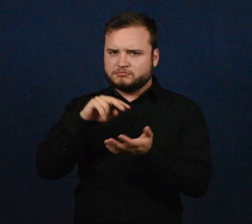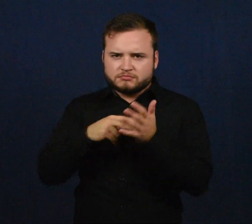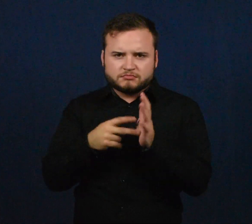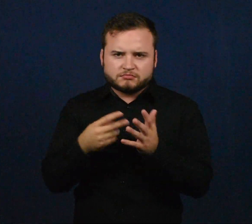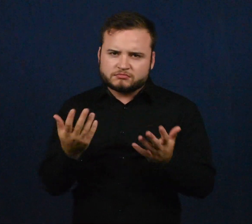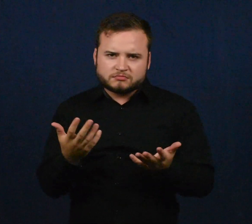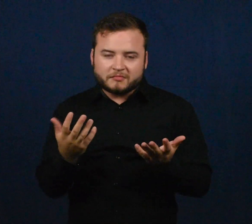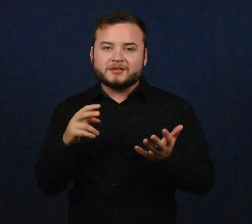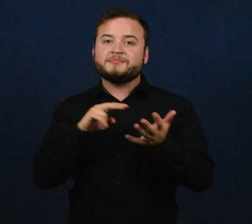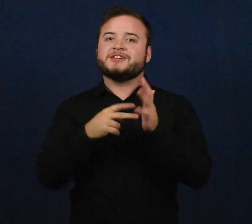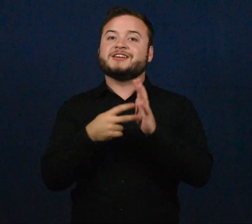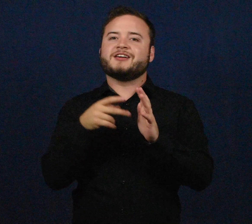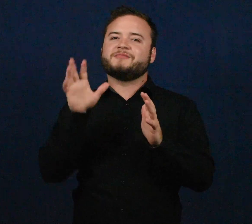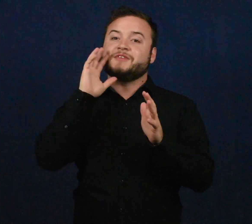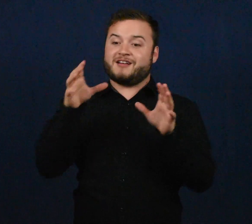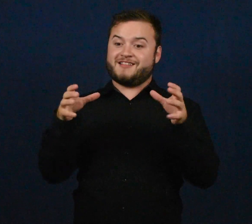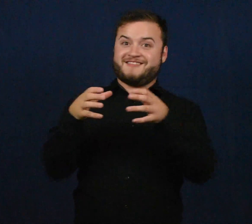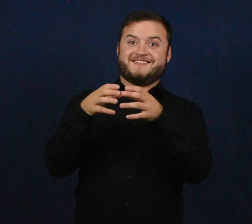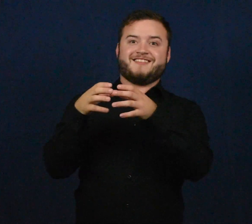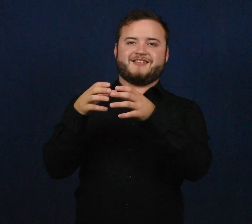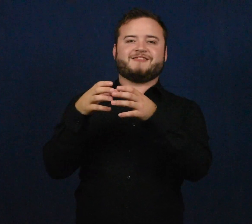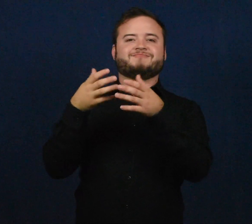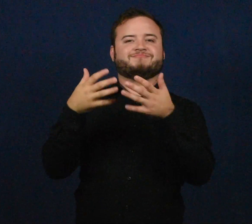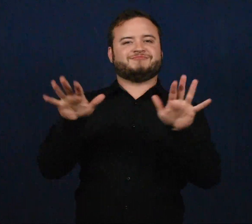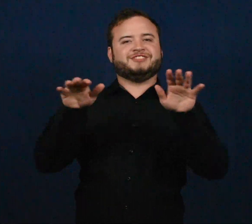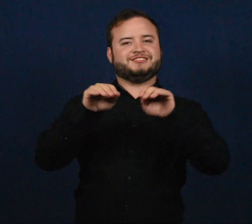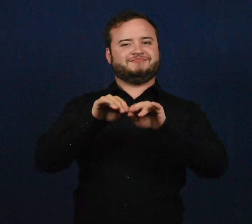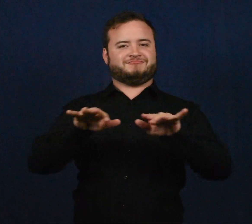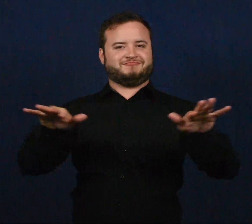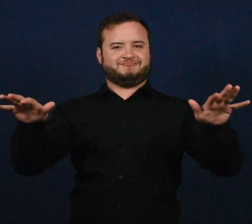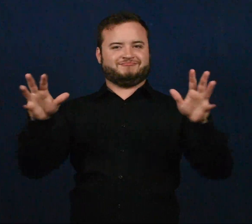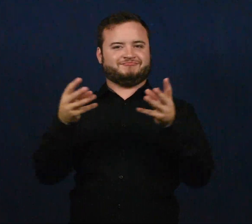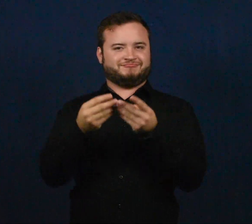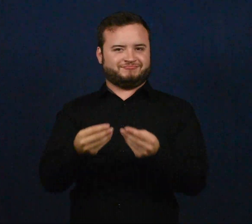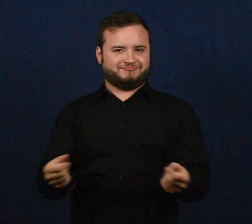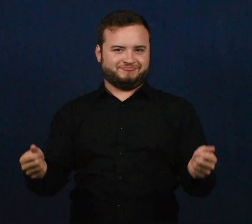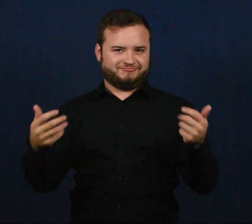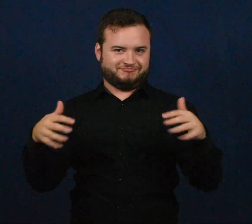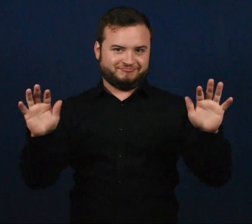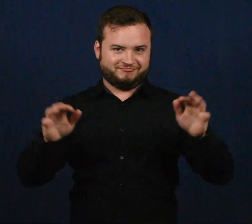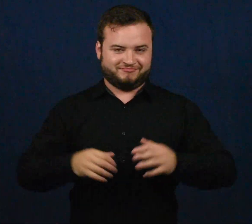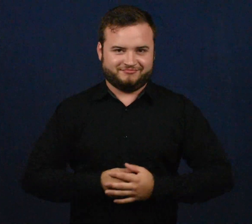which means it was scheduled to end.